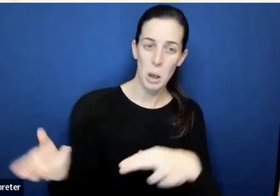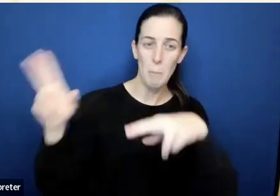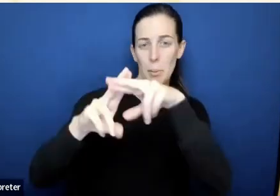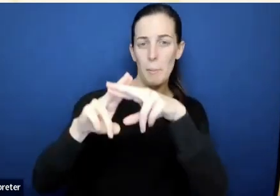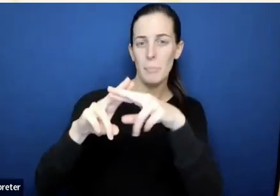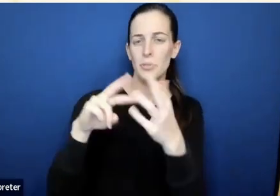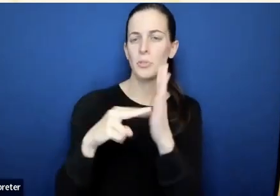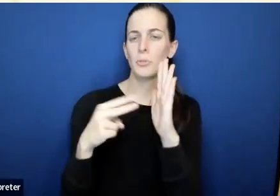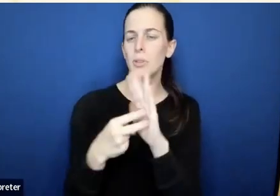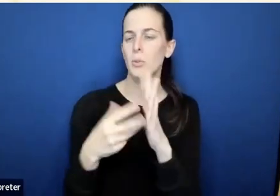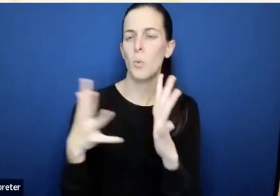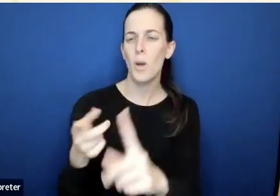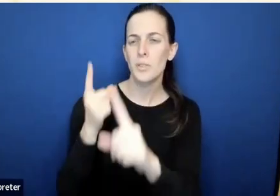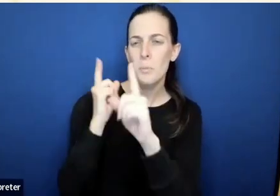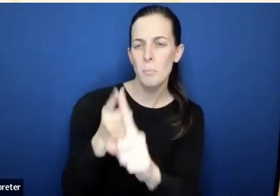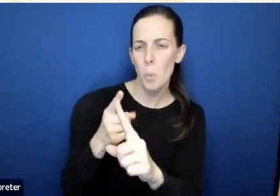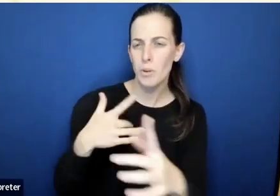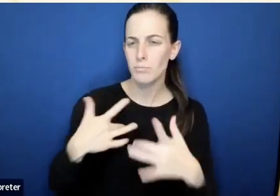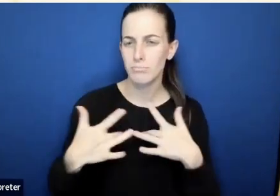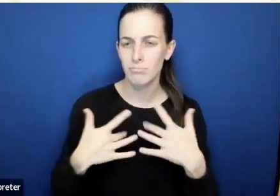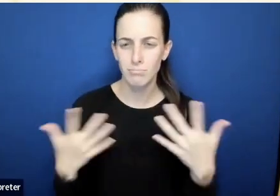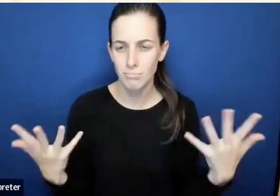The point of concern is that it also states that